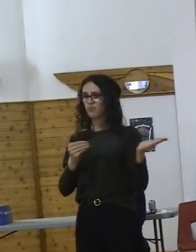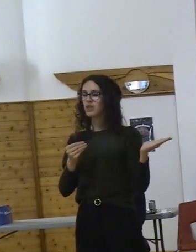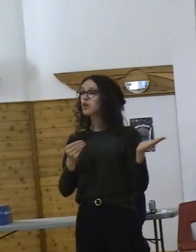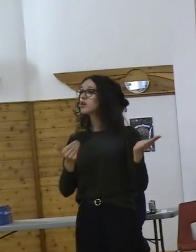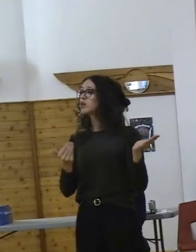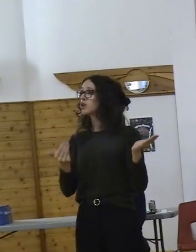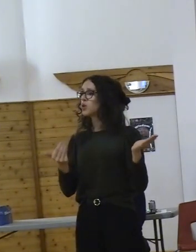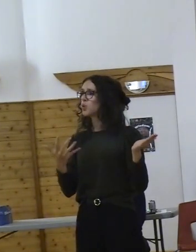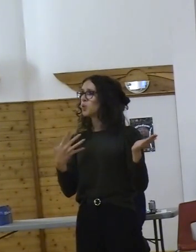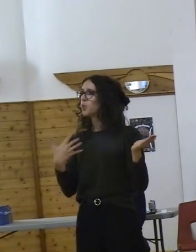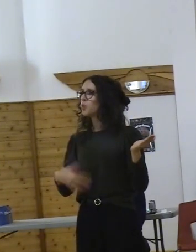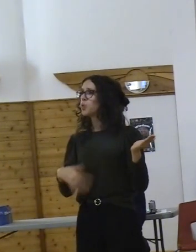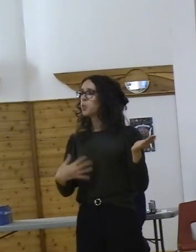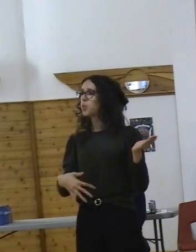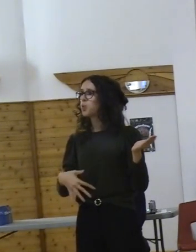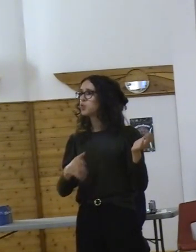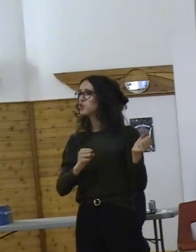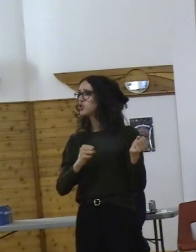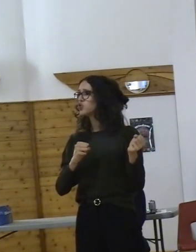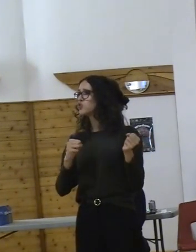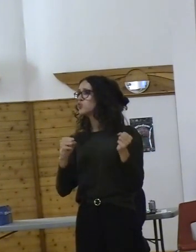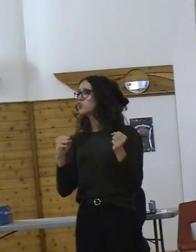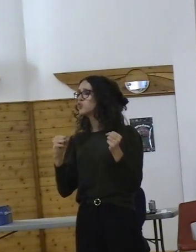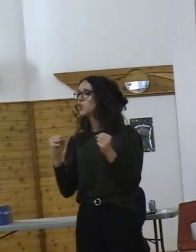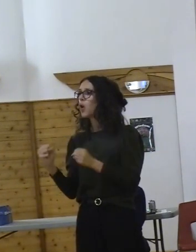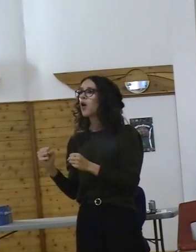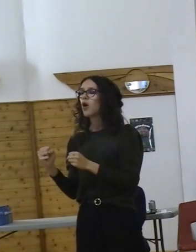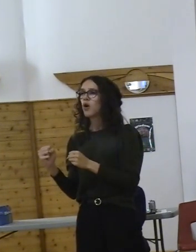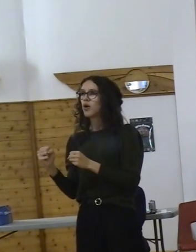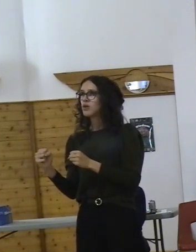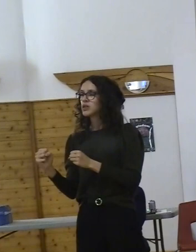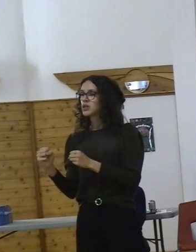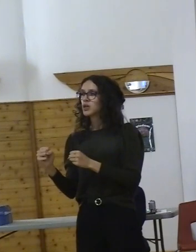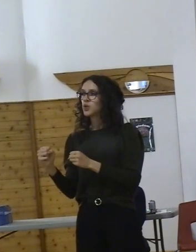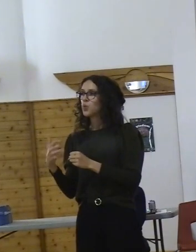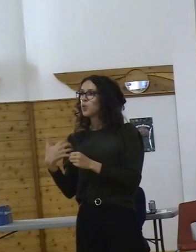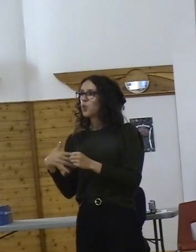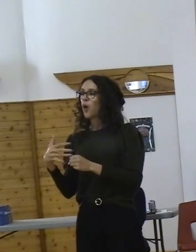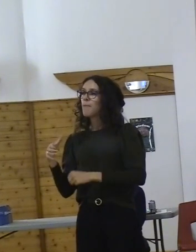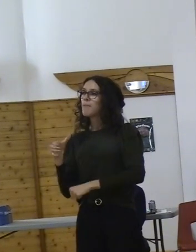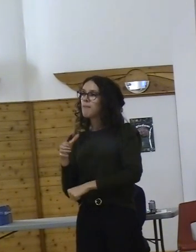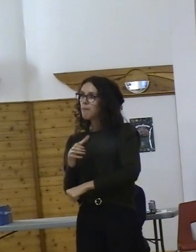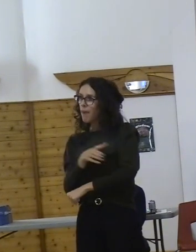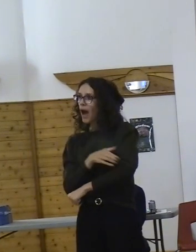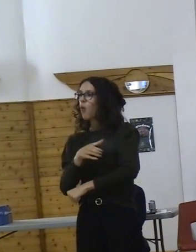is speaking the words that we've spoken before.